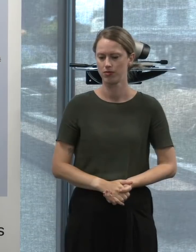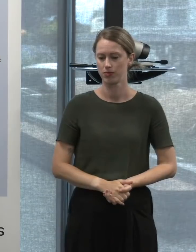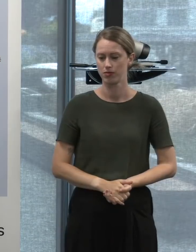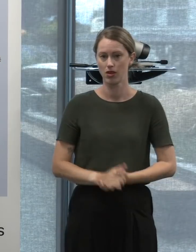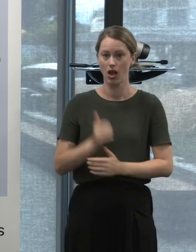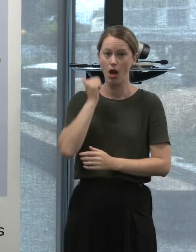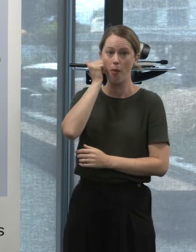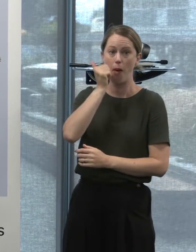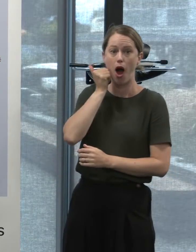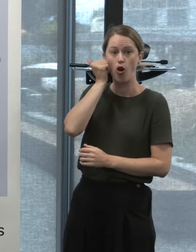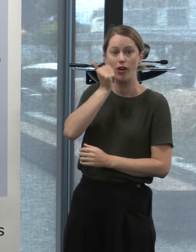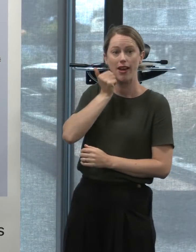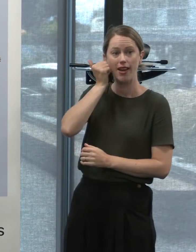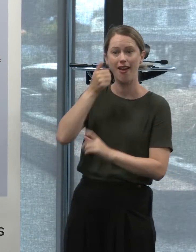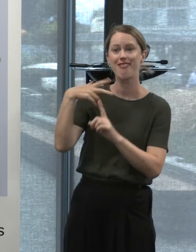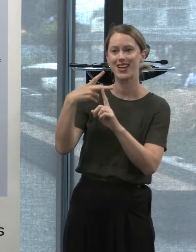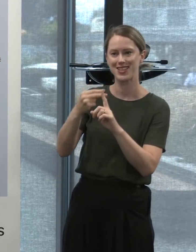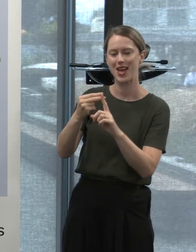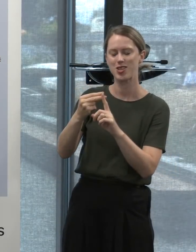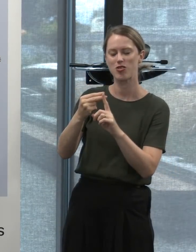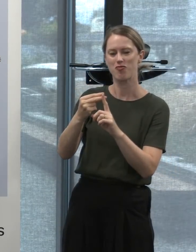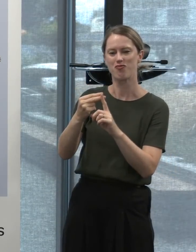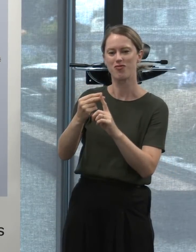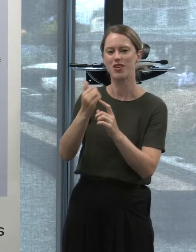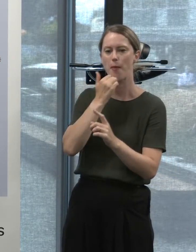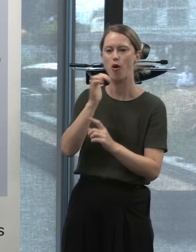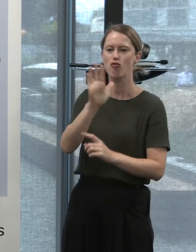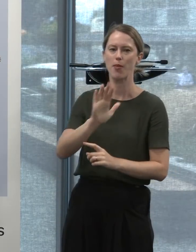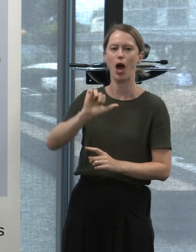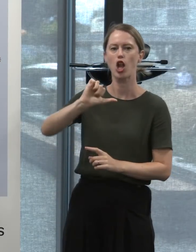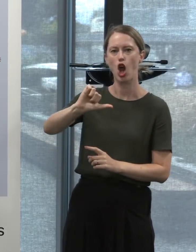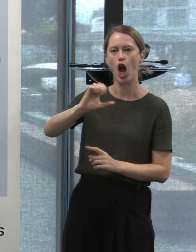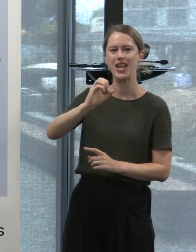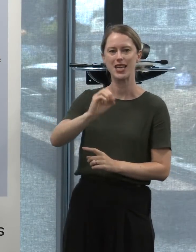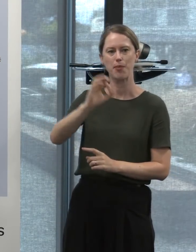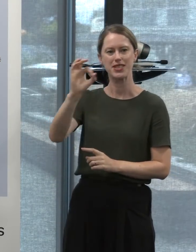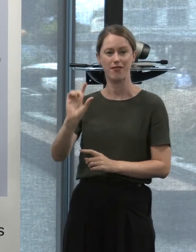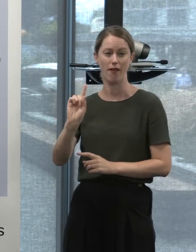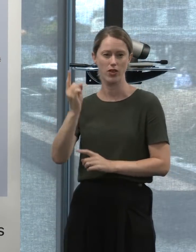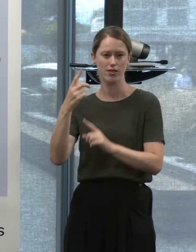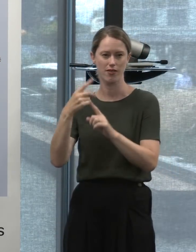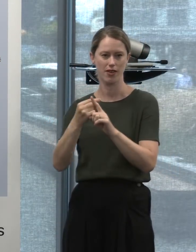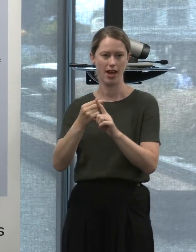extraordinary work put in by our vaccination teams around the country to make this possible.